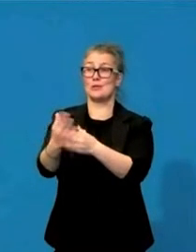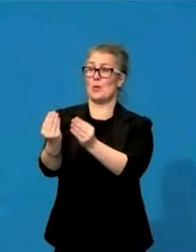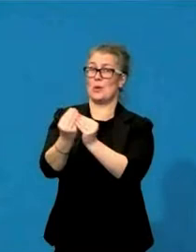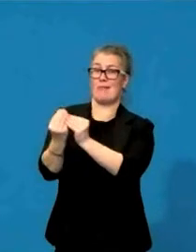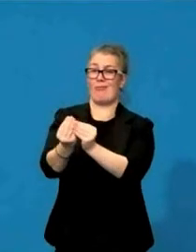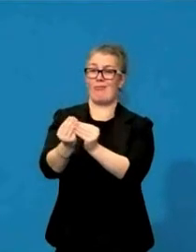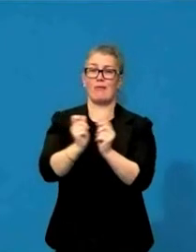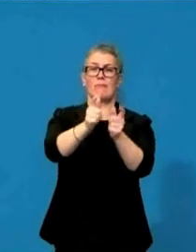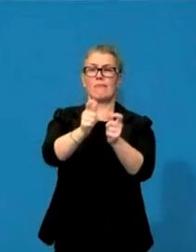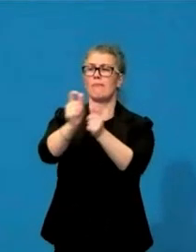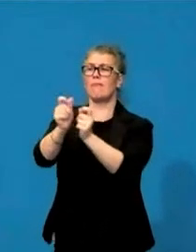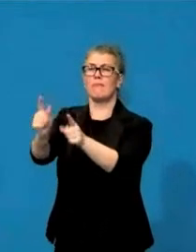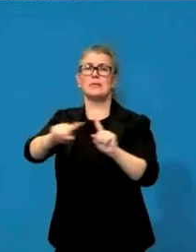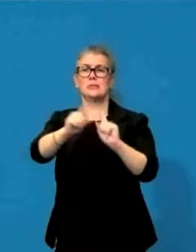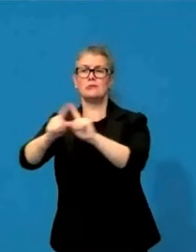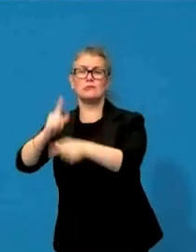And Tylon and Quaden were not going to school.